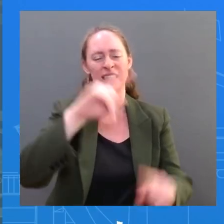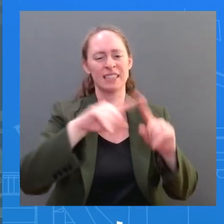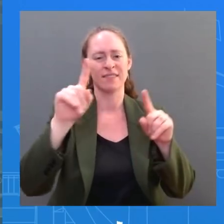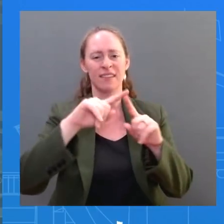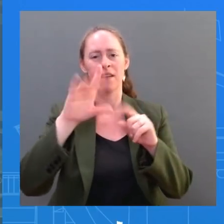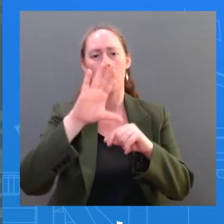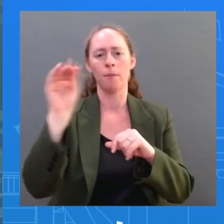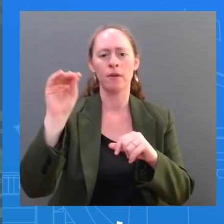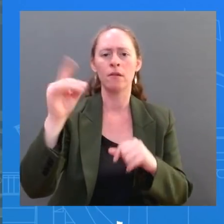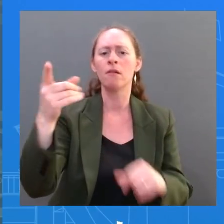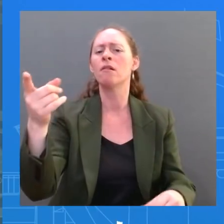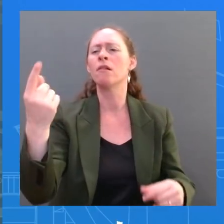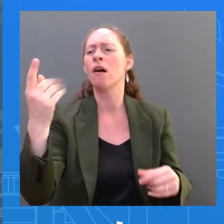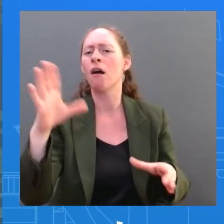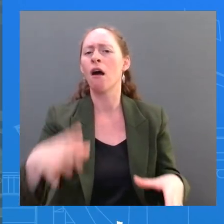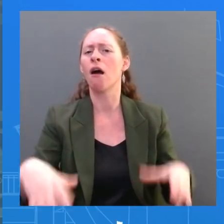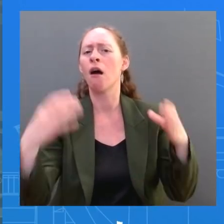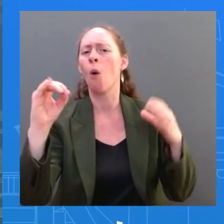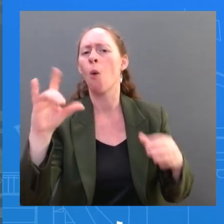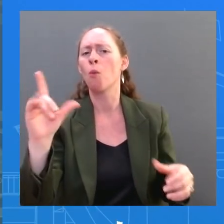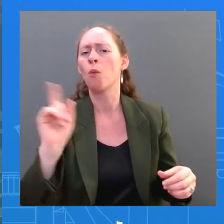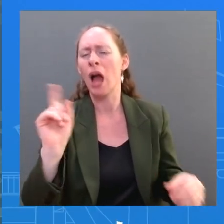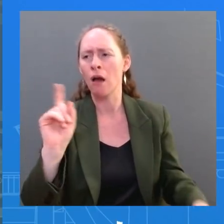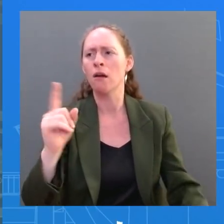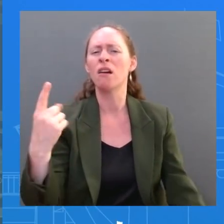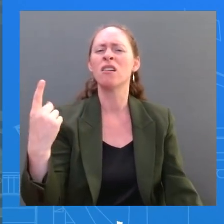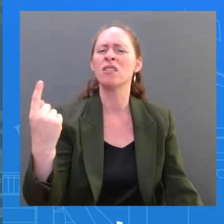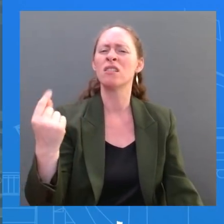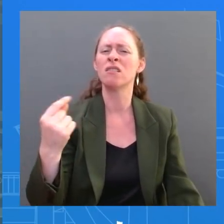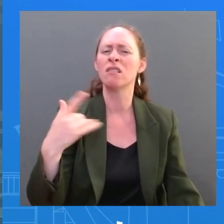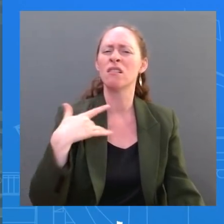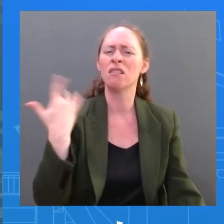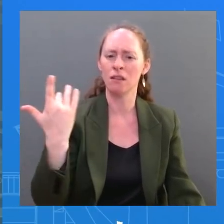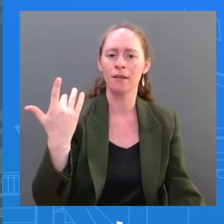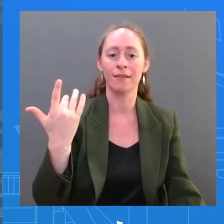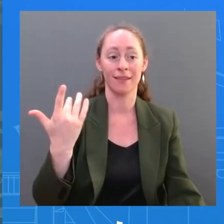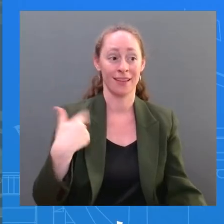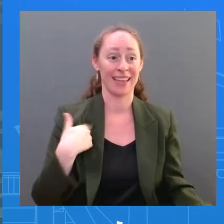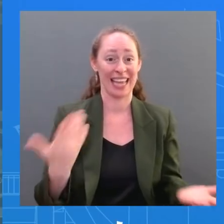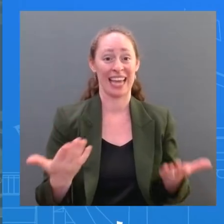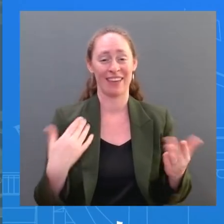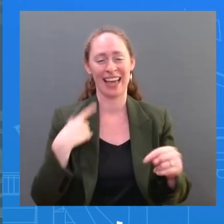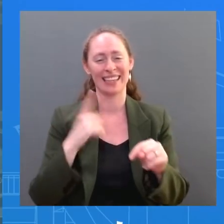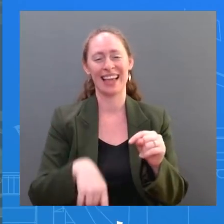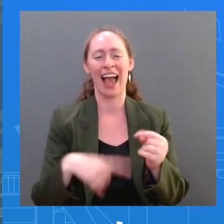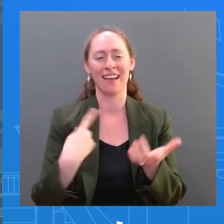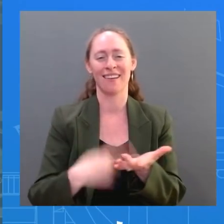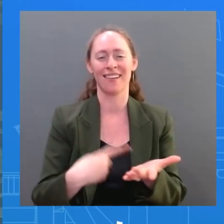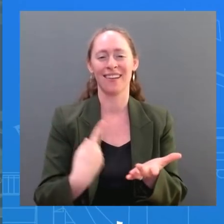That is not something that we can answer from here. The Department of Energy can't dictate what oil companies